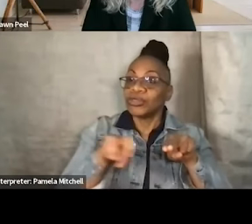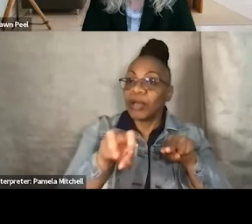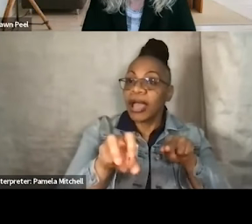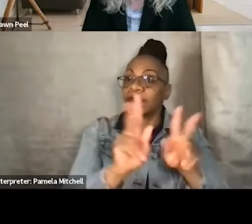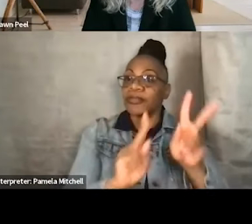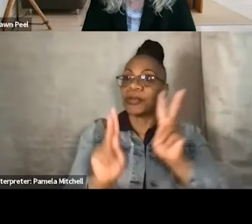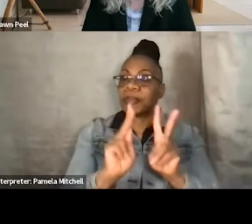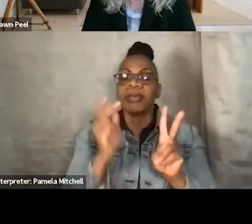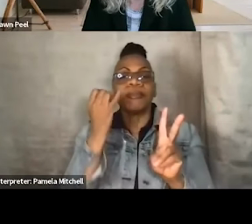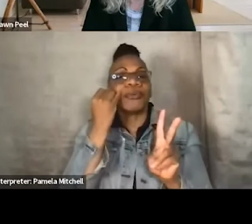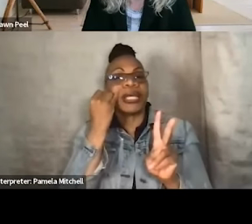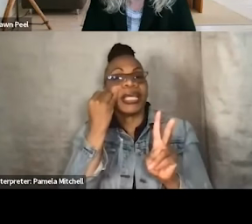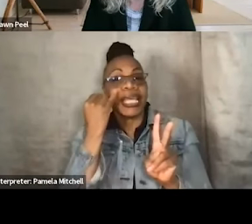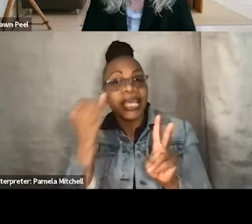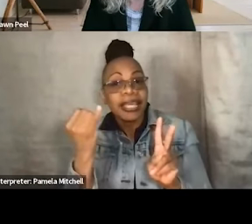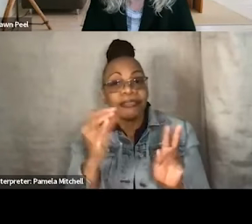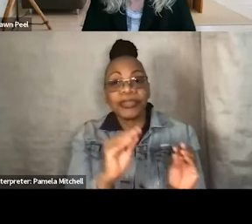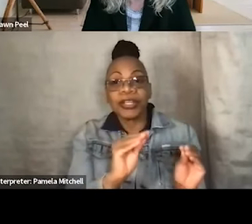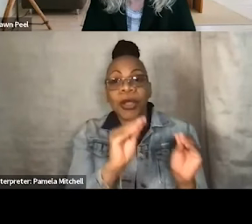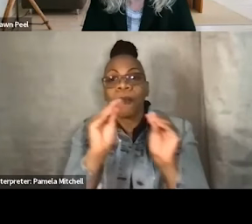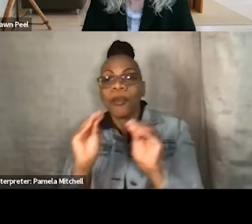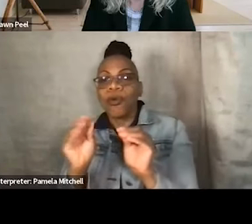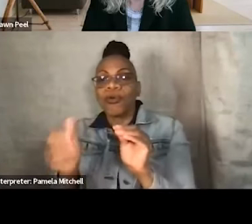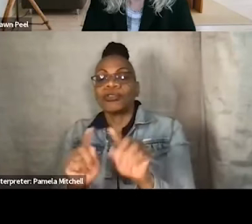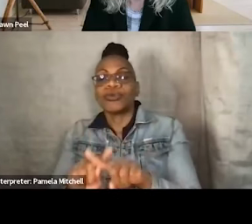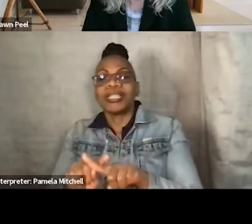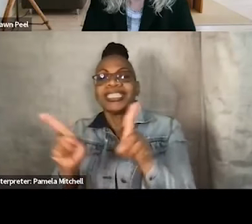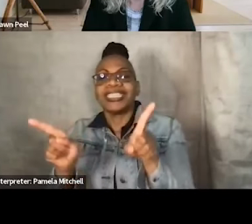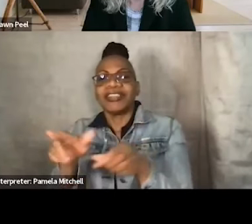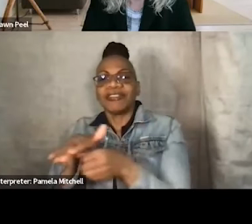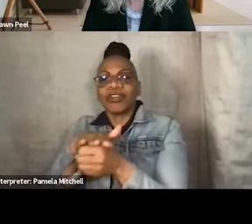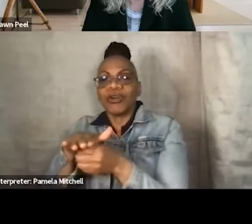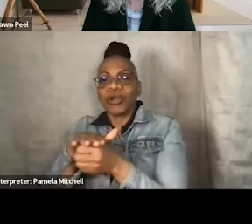if moving them to another location is beneficial in resolving the crisis,